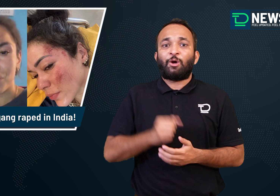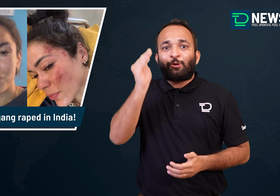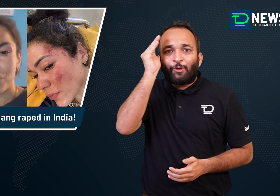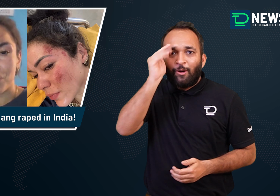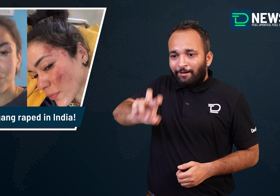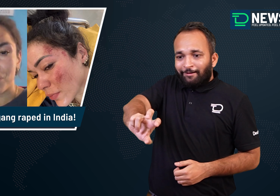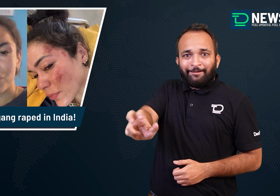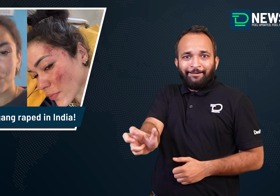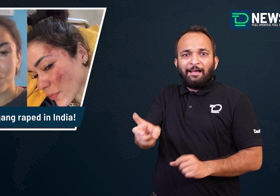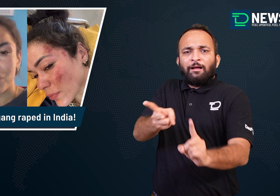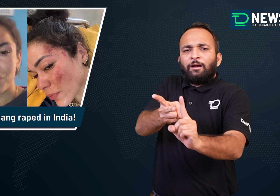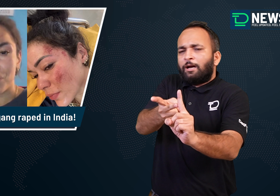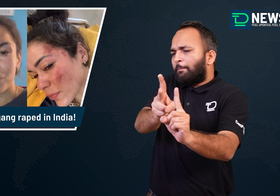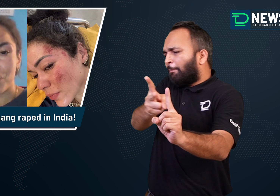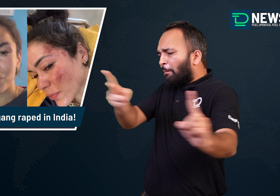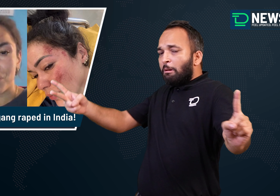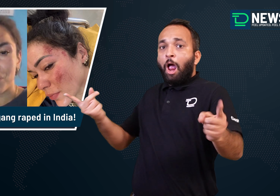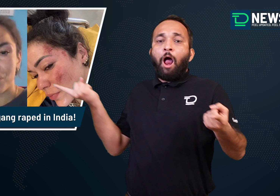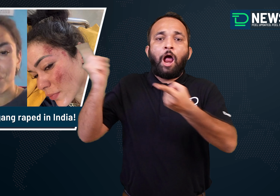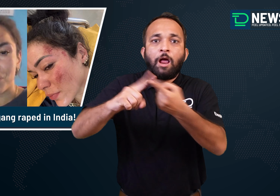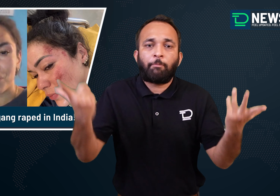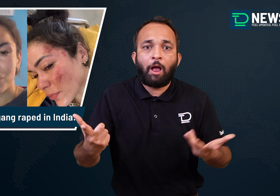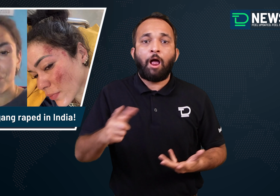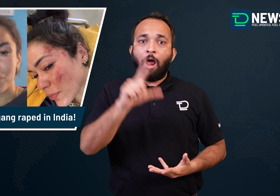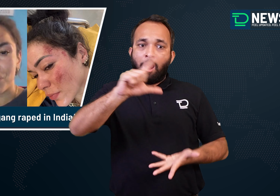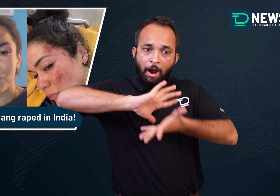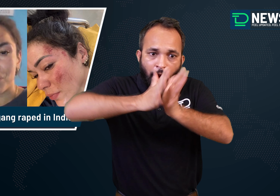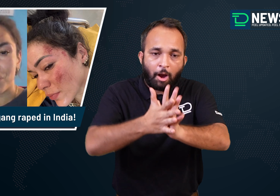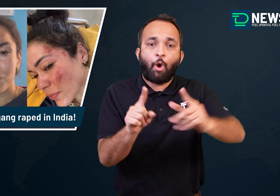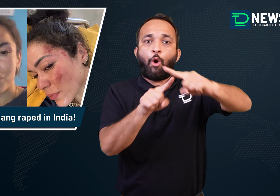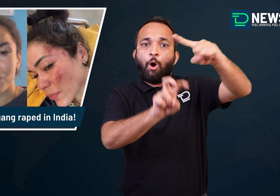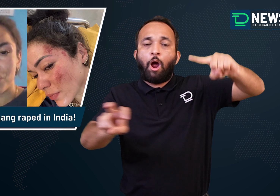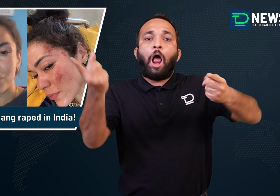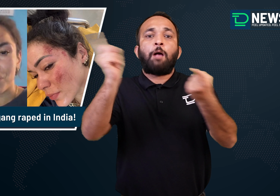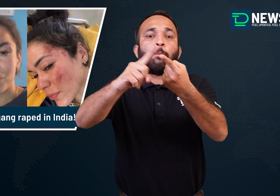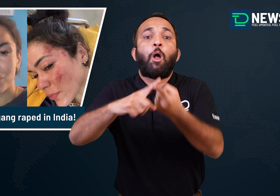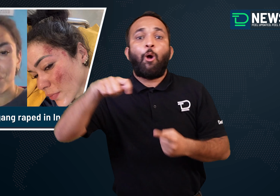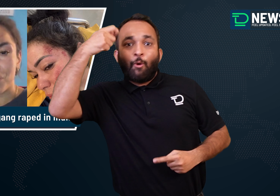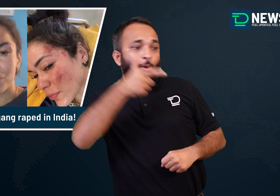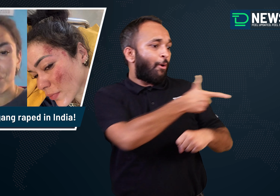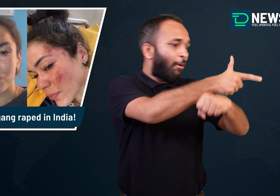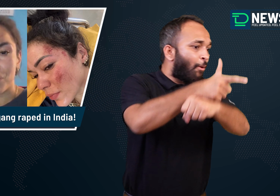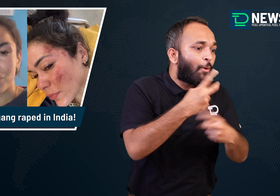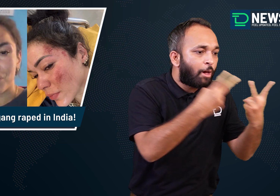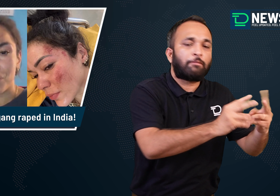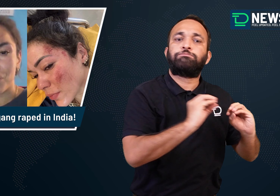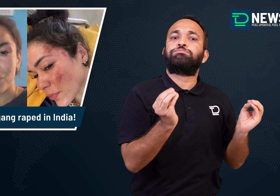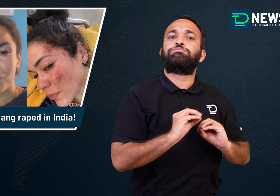This was not posted on many channels.